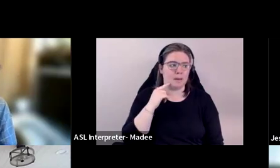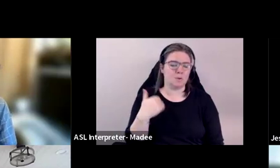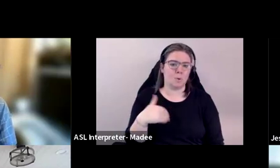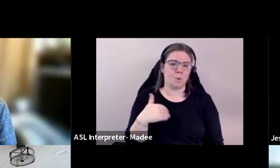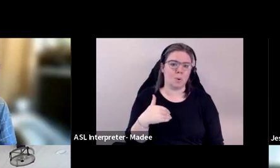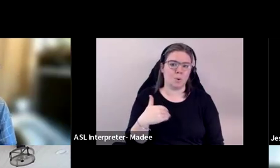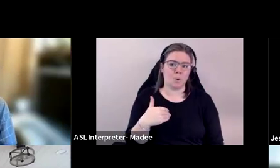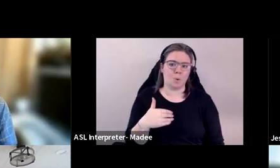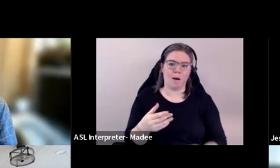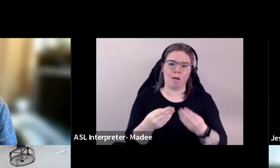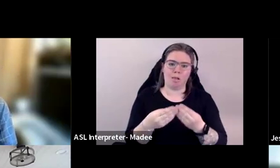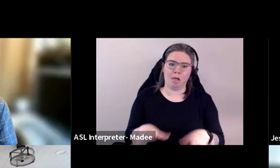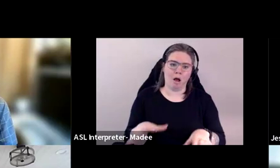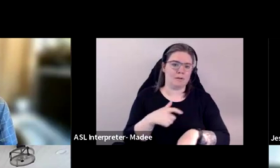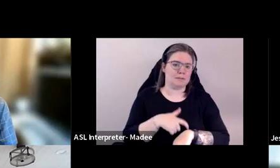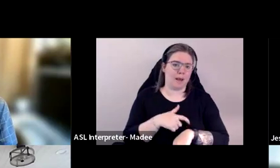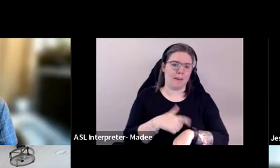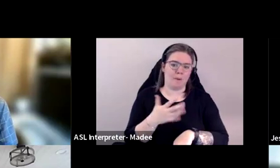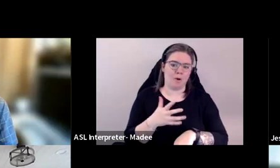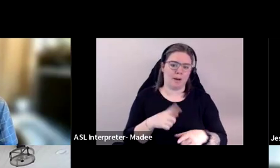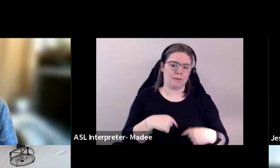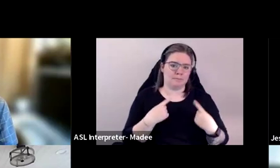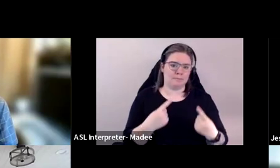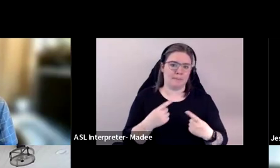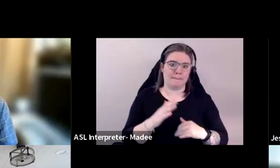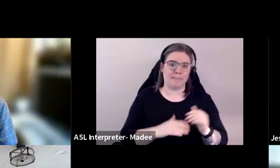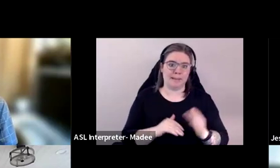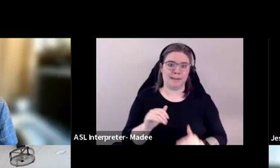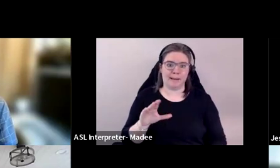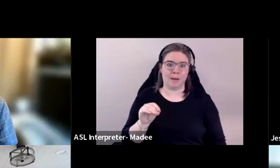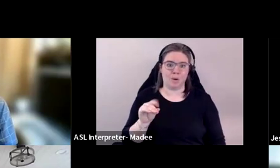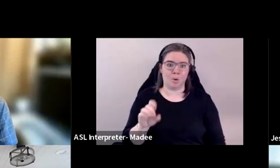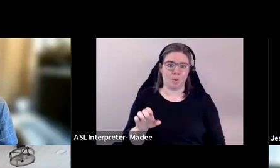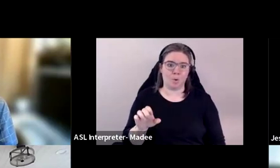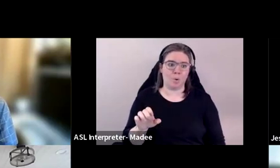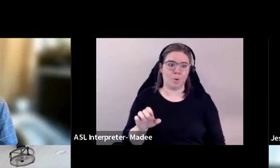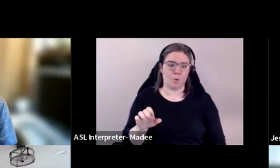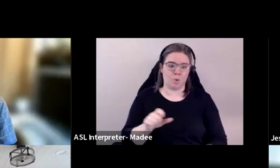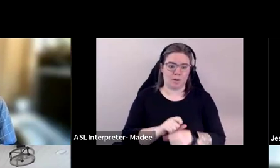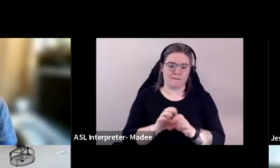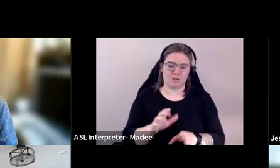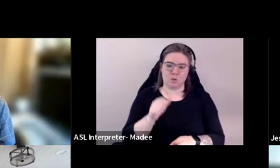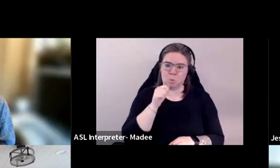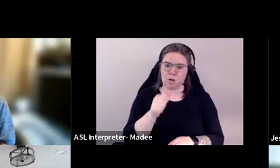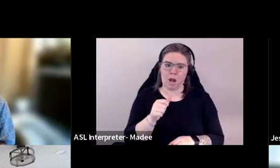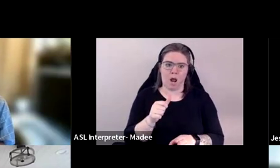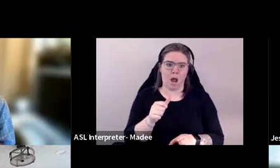finding out. You know, things like the building code officials will will not. Rebecca /APRIL: Yeah. Force. Don Dew: Go ahead! So you know,